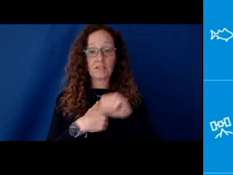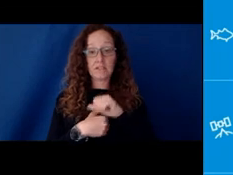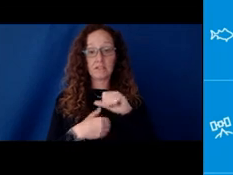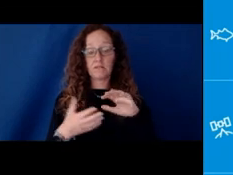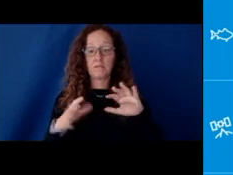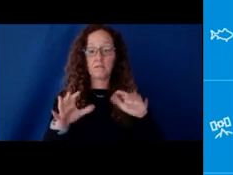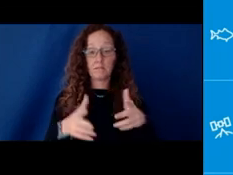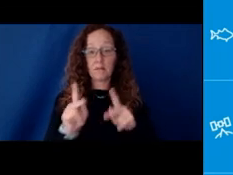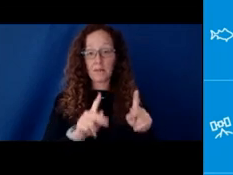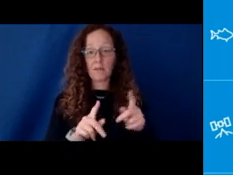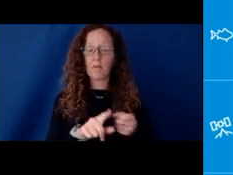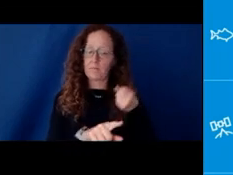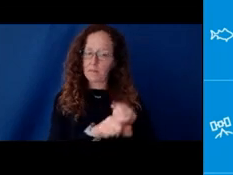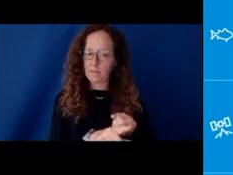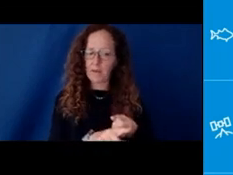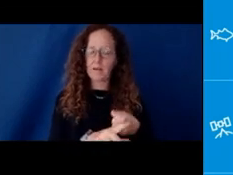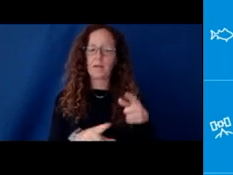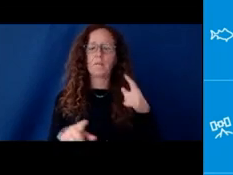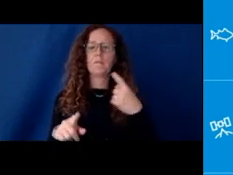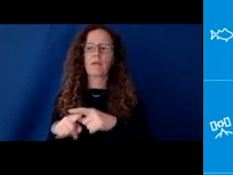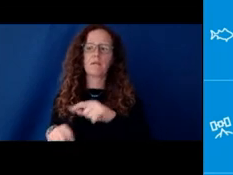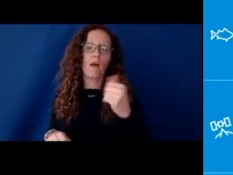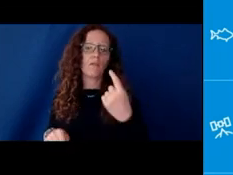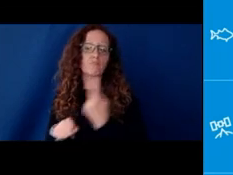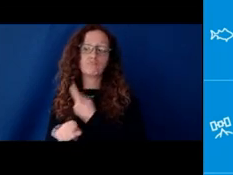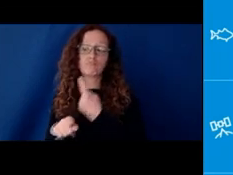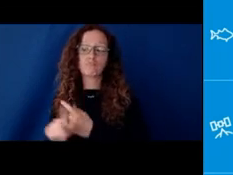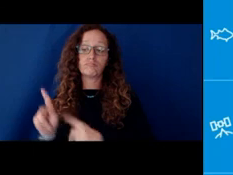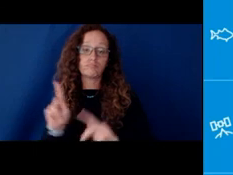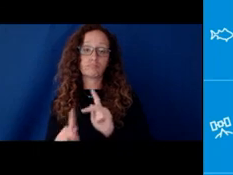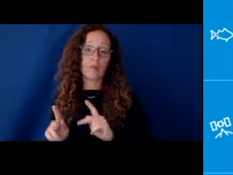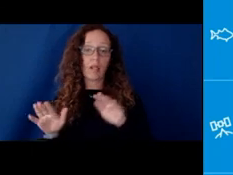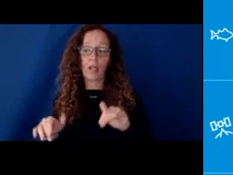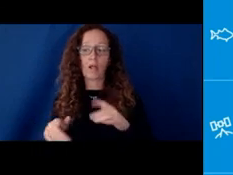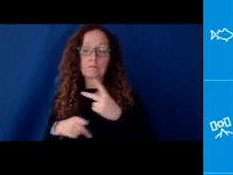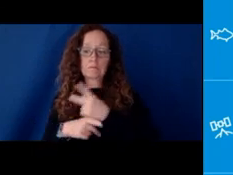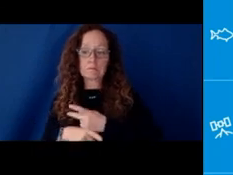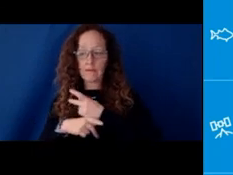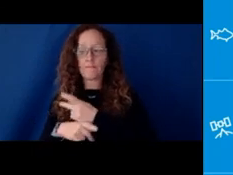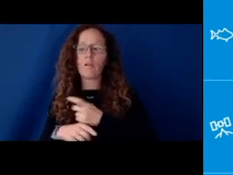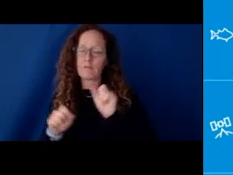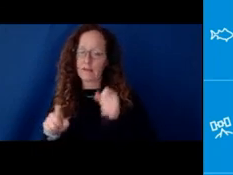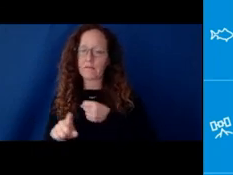population who do not take proper precautions. Moving down the scale, moderate is colored orange,